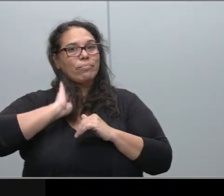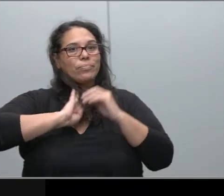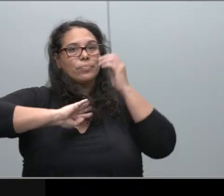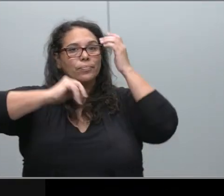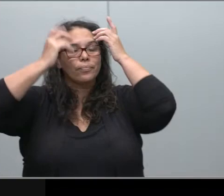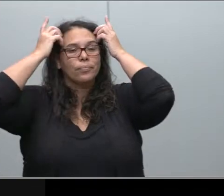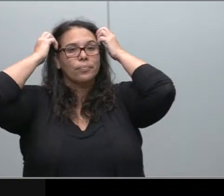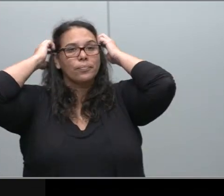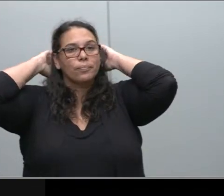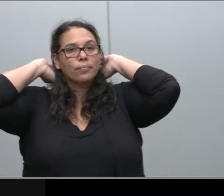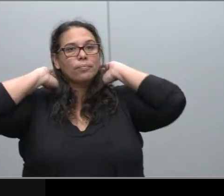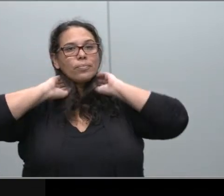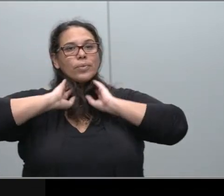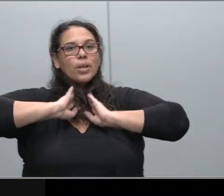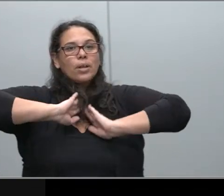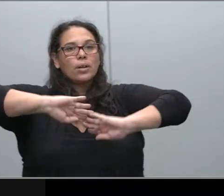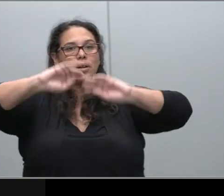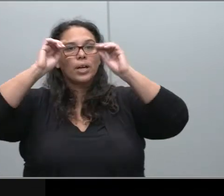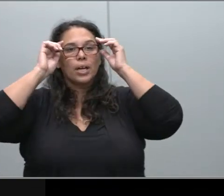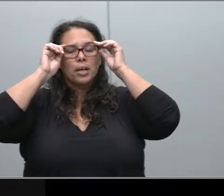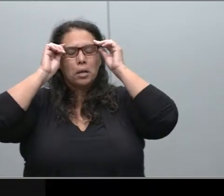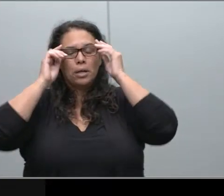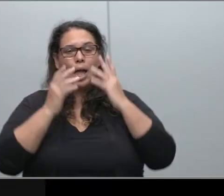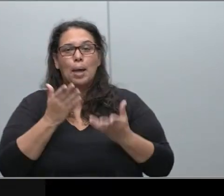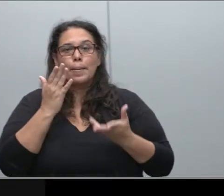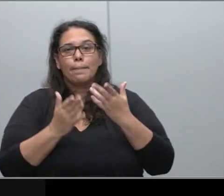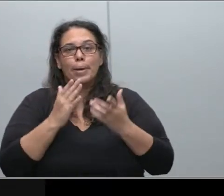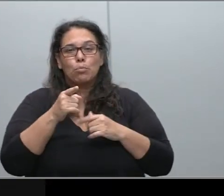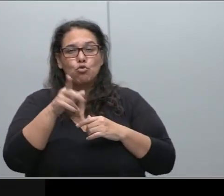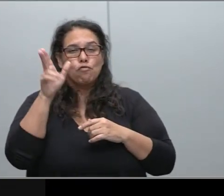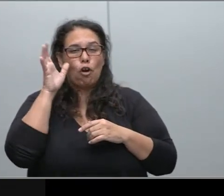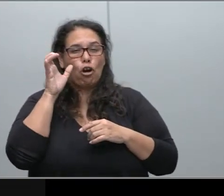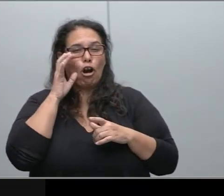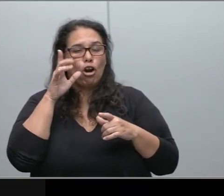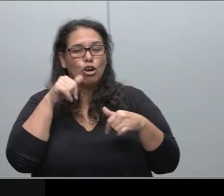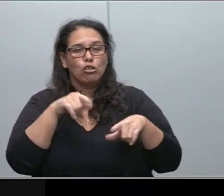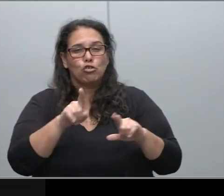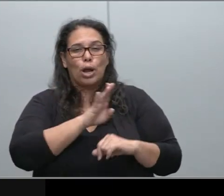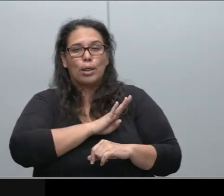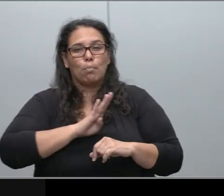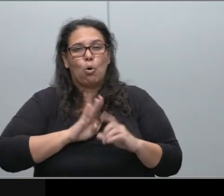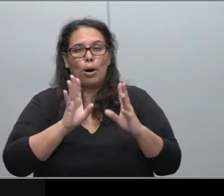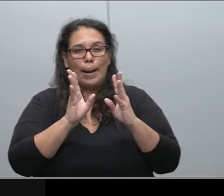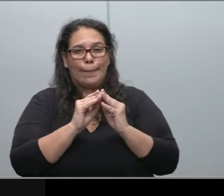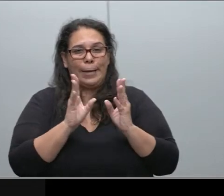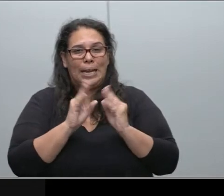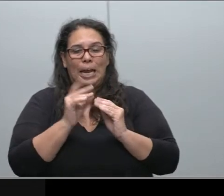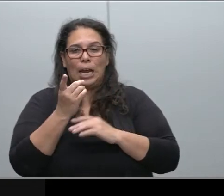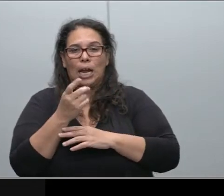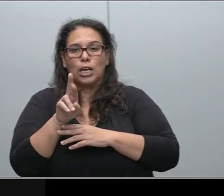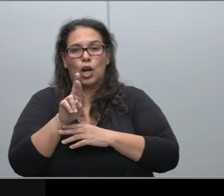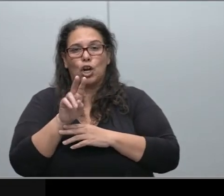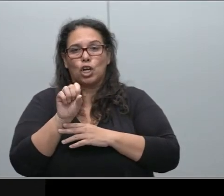how attendance is authorized according to SB98. And so there was a Senate bill,